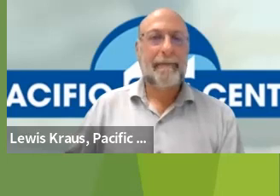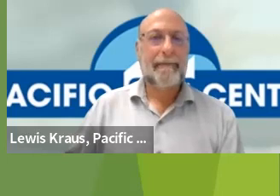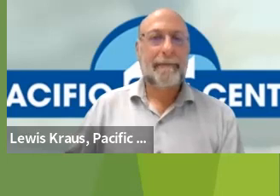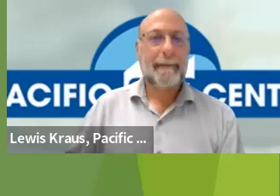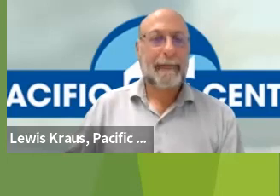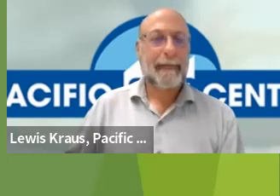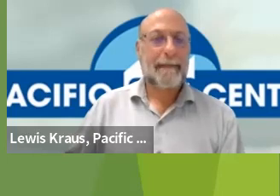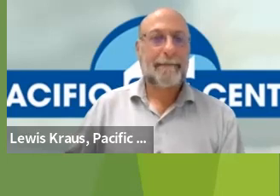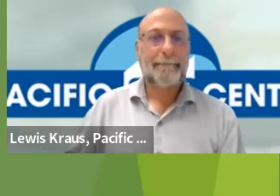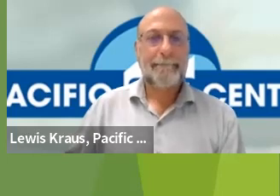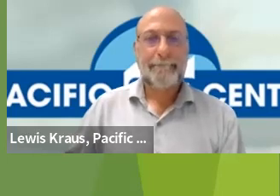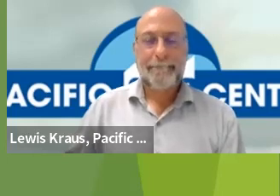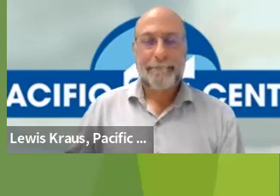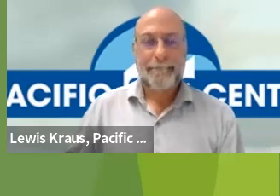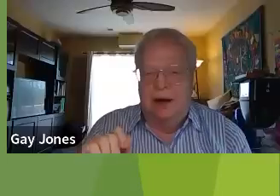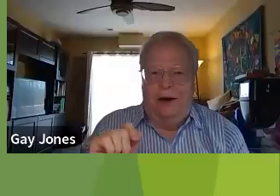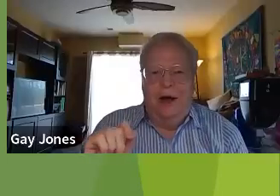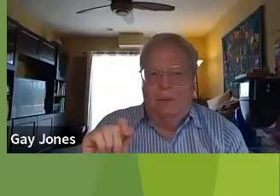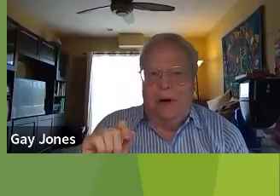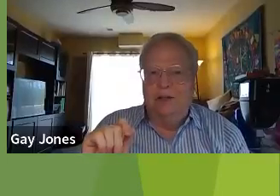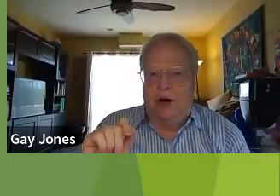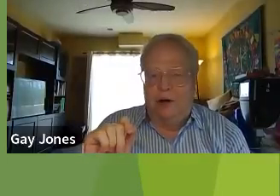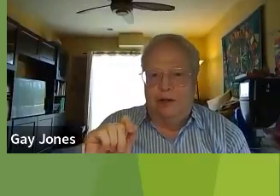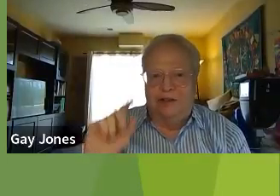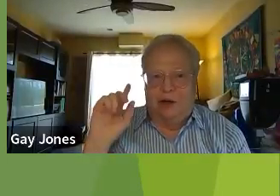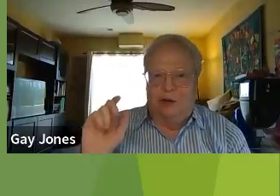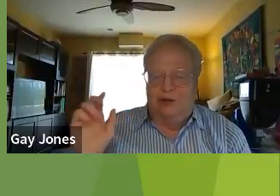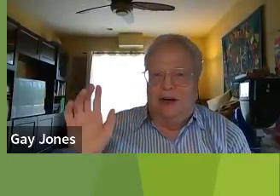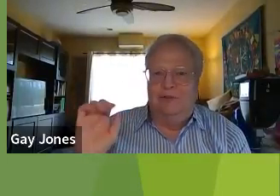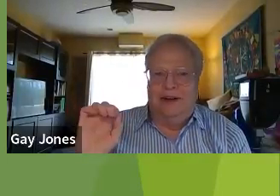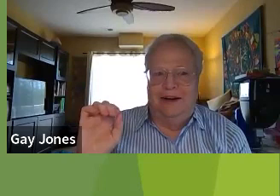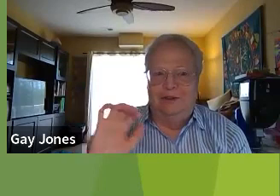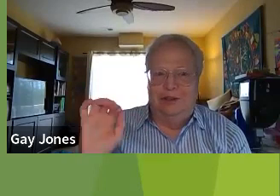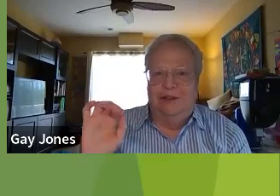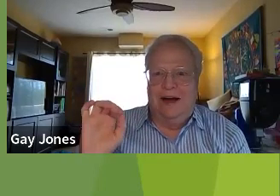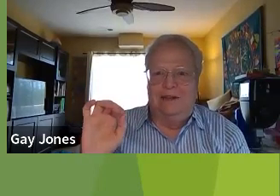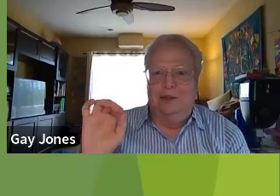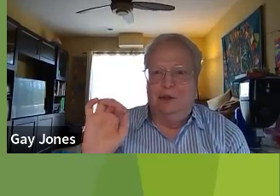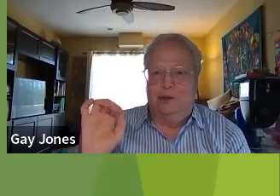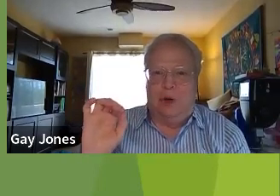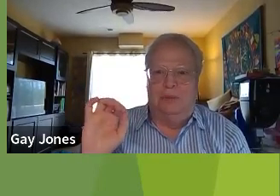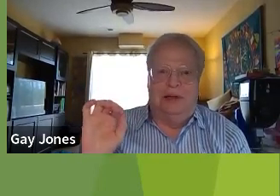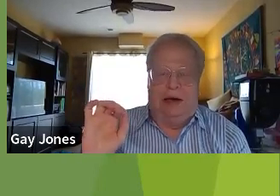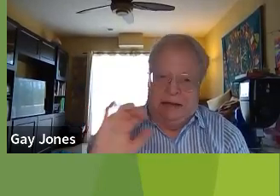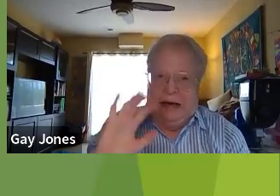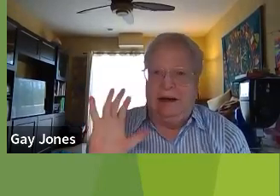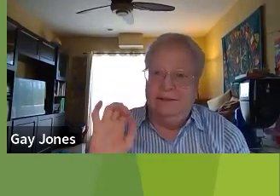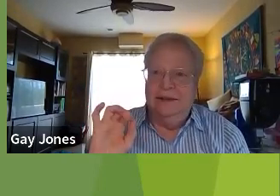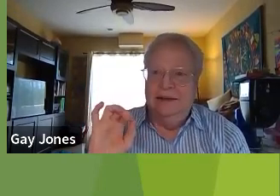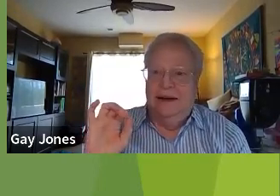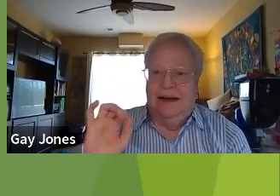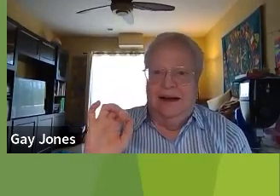My daughter is also deaf and she has used Grammarly a lot.